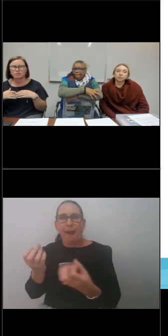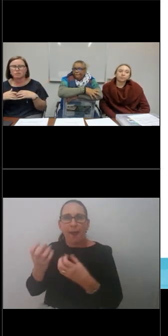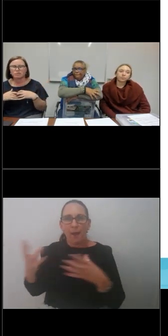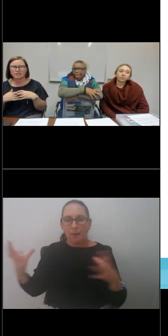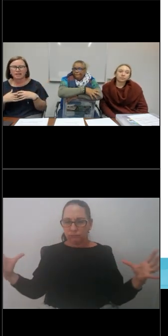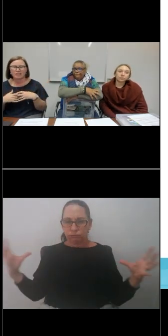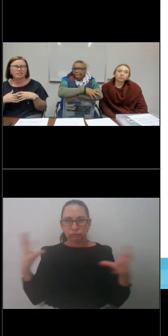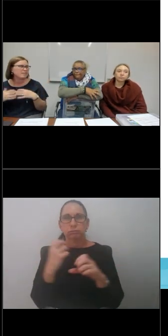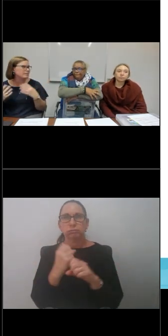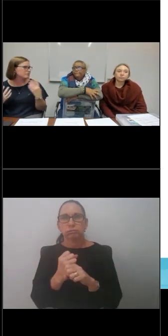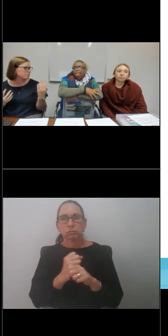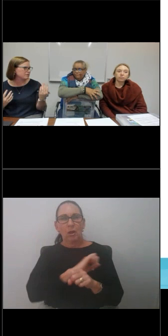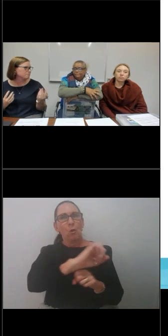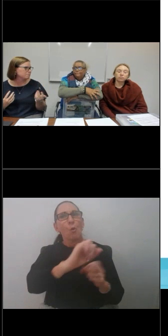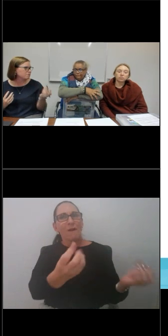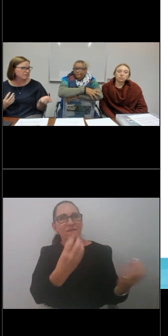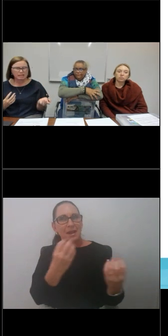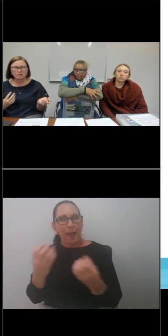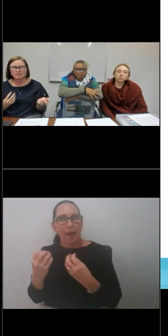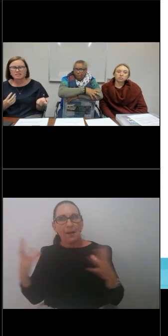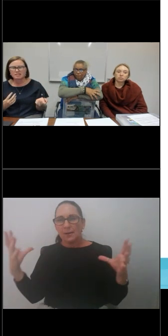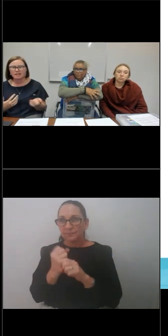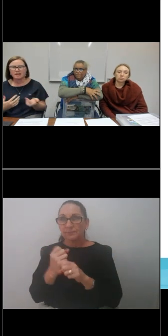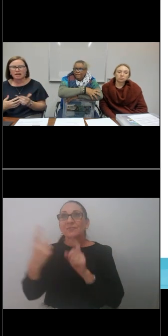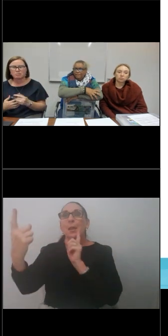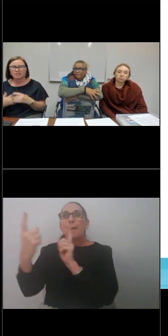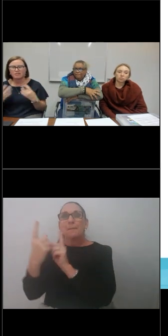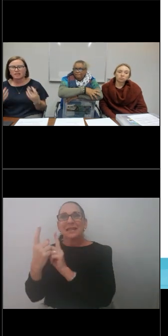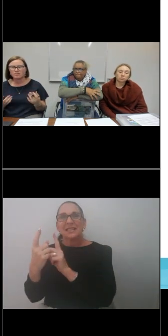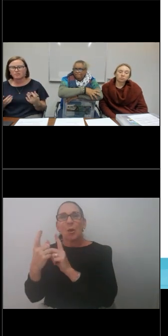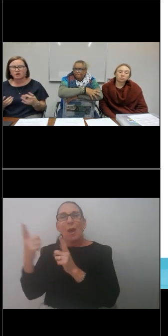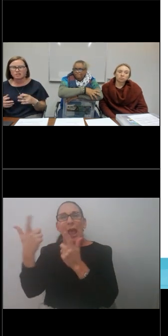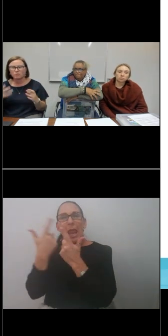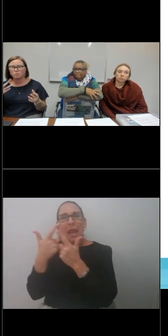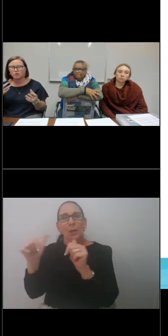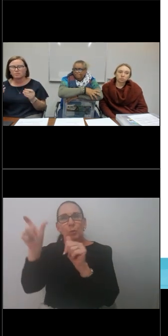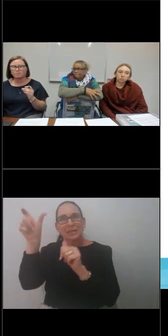all together and that's when we met with the linguist um to give us advice on what pieces